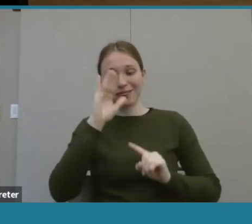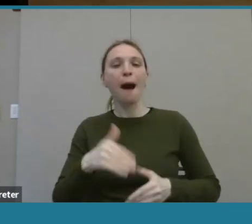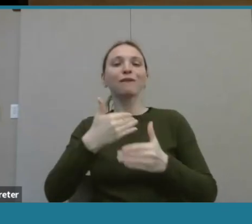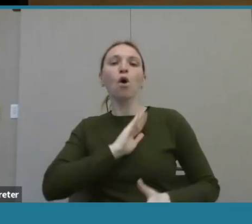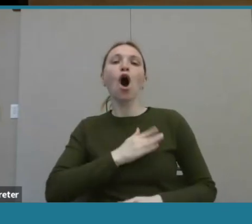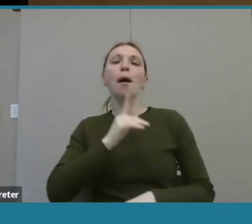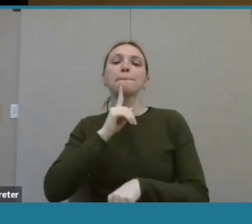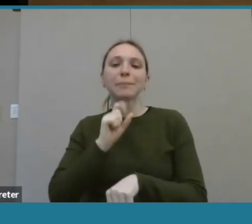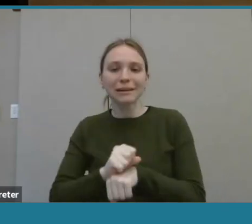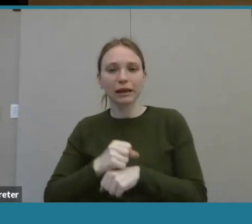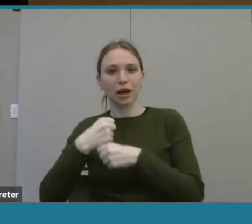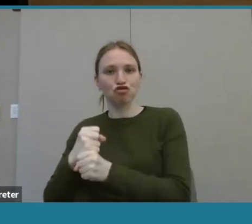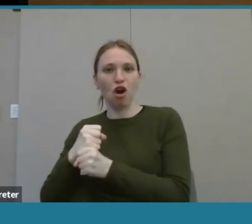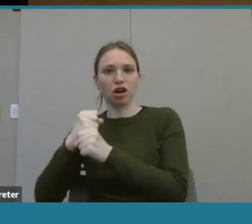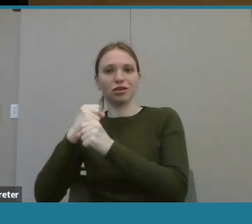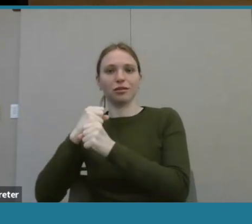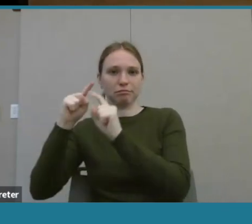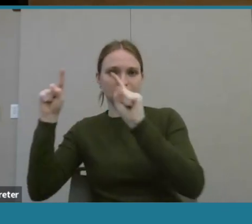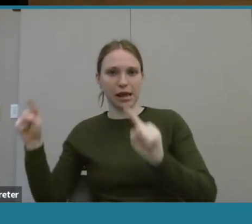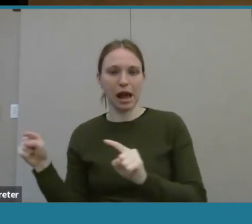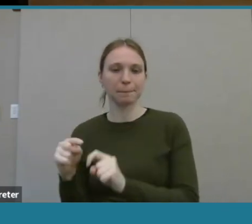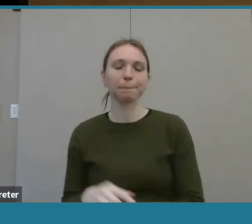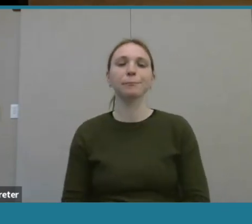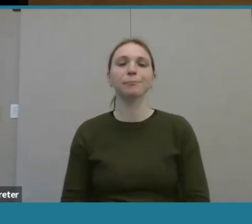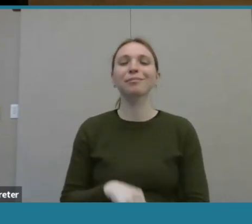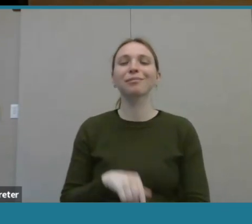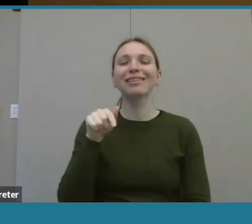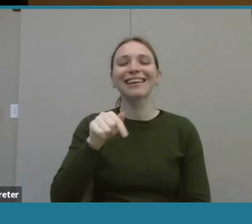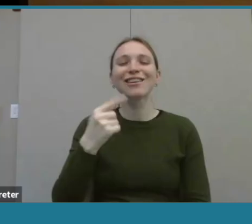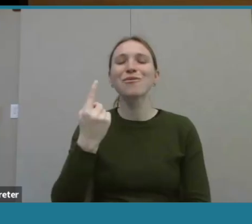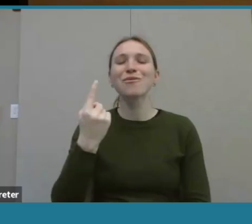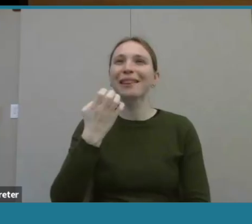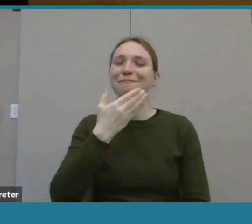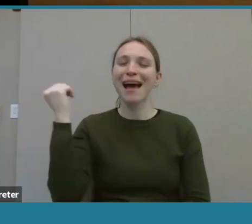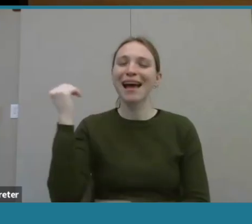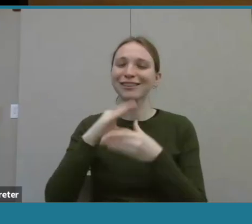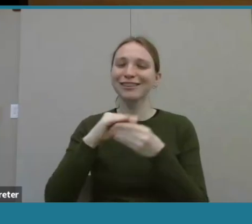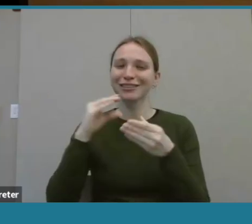This is one of the biggest— this is one of the best stories of How to prototype correctly that we learned.